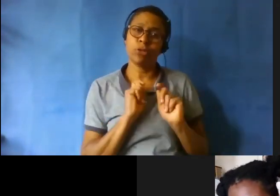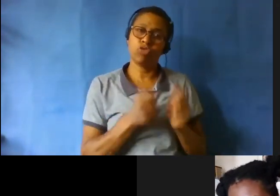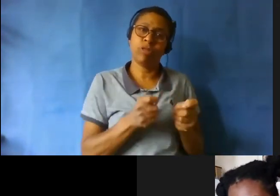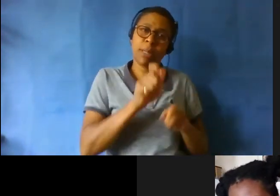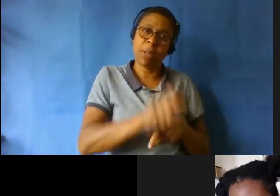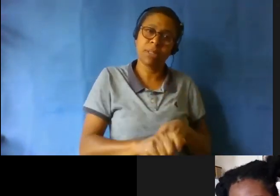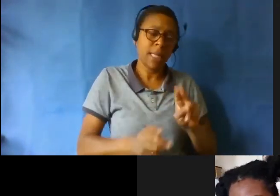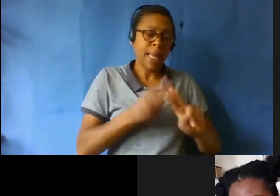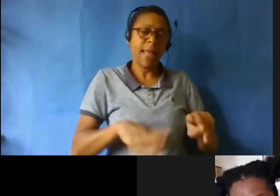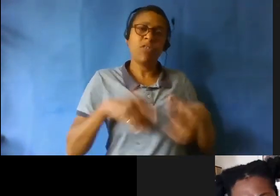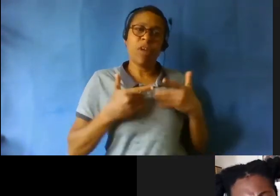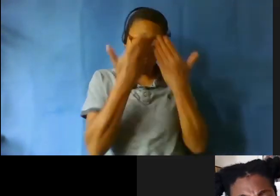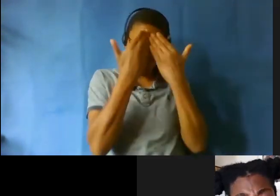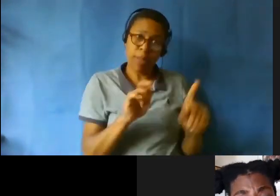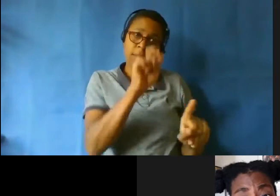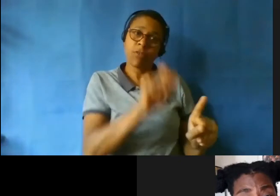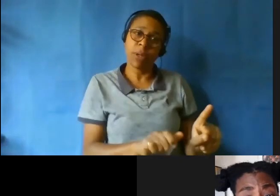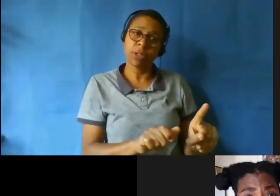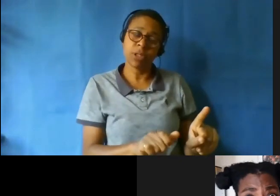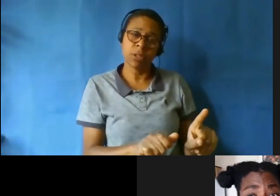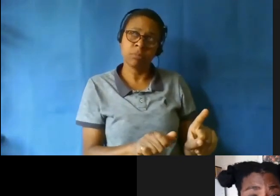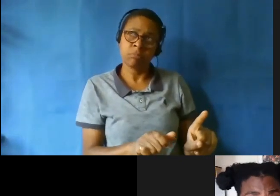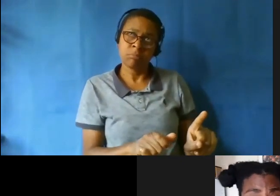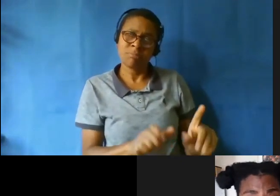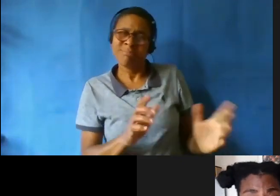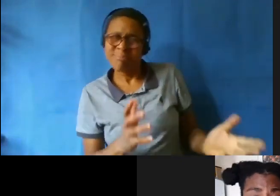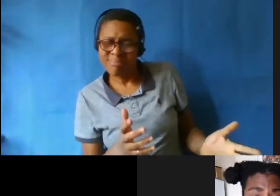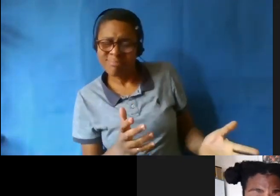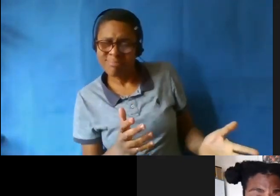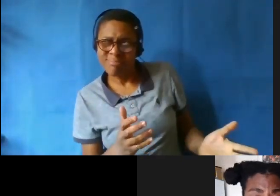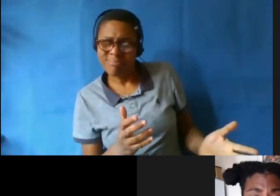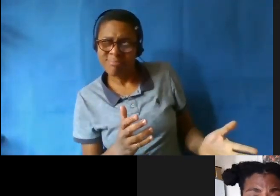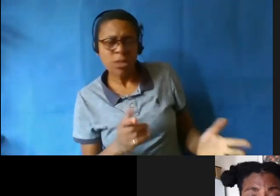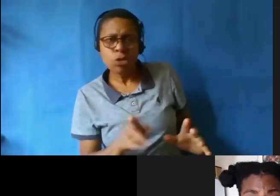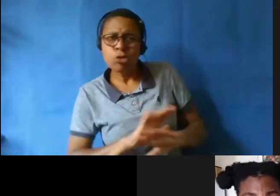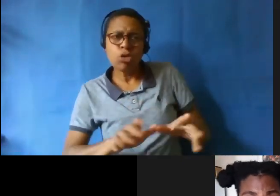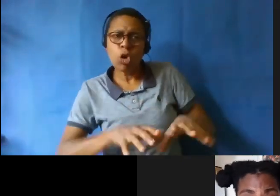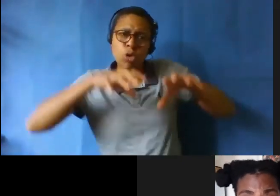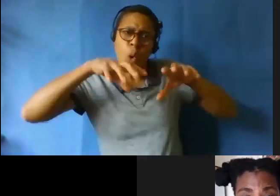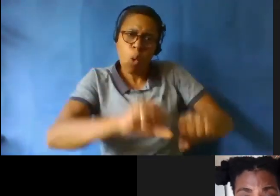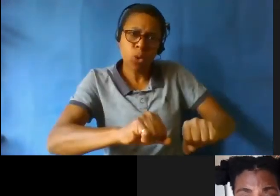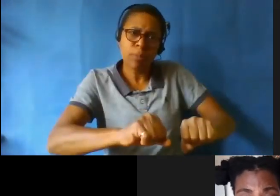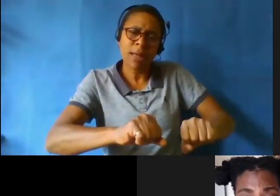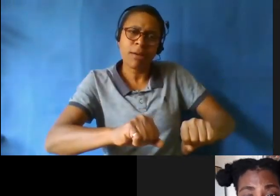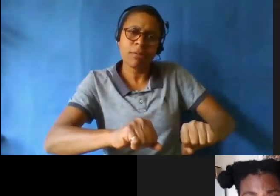would do to someone and expect for them to survive unless you had a bias that said well you know they should be able to take this amount of force they should